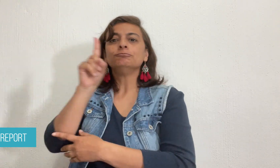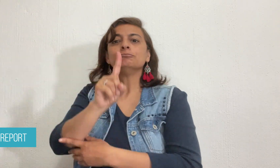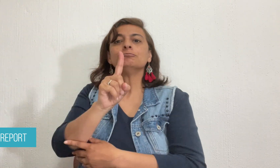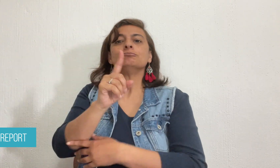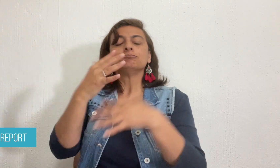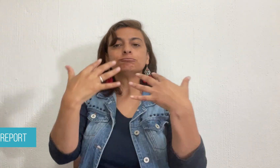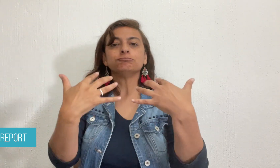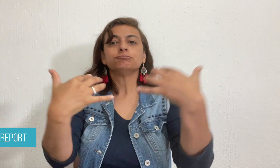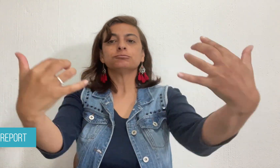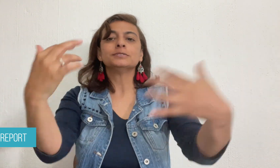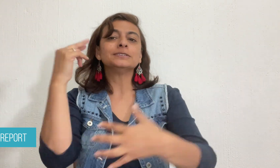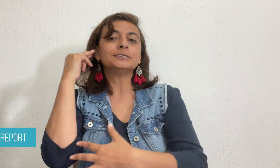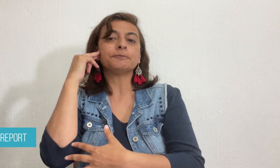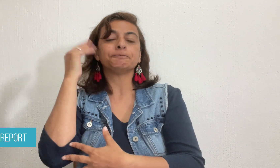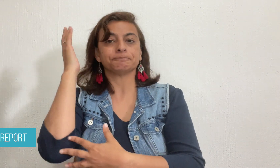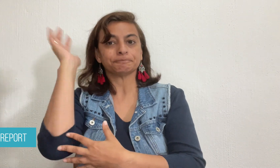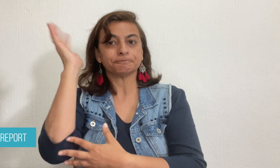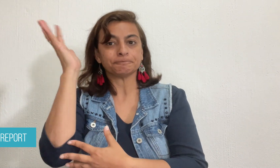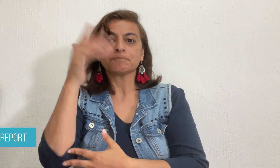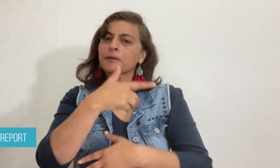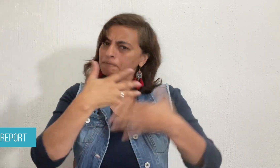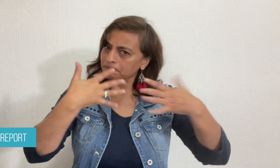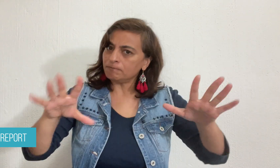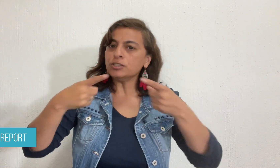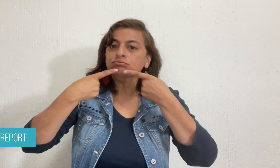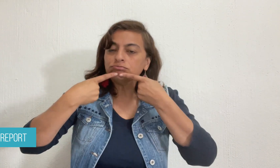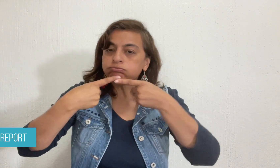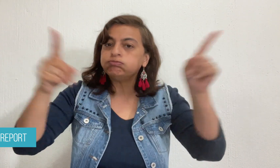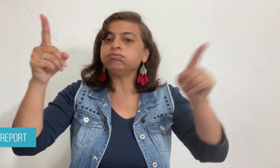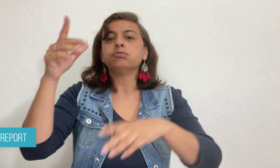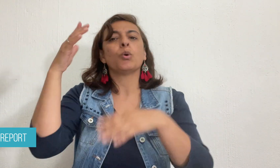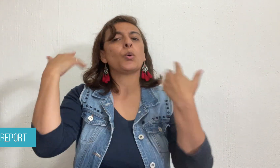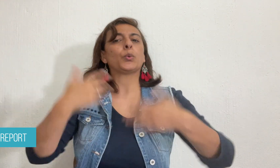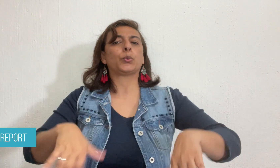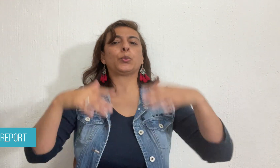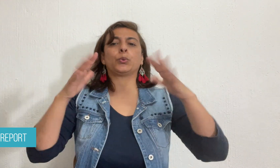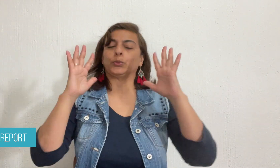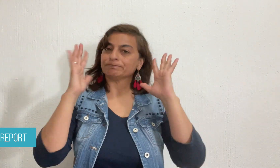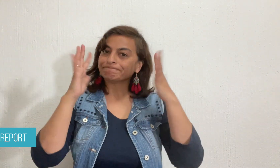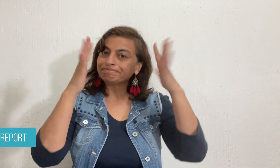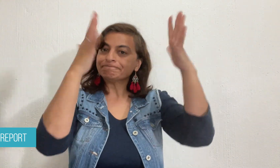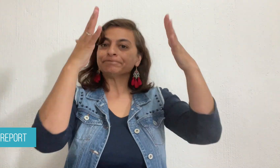Chakwera stated that his government has committed to funding